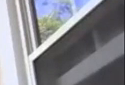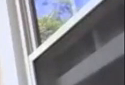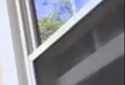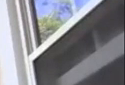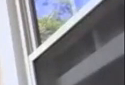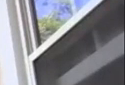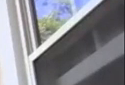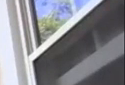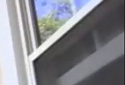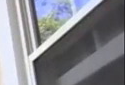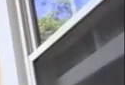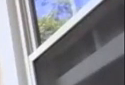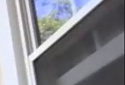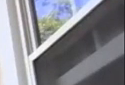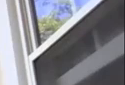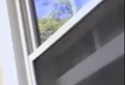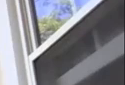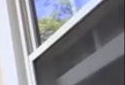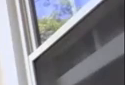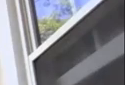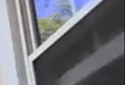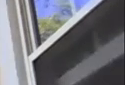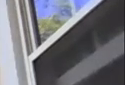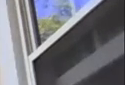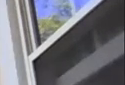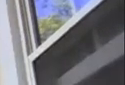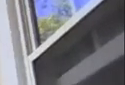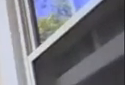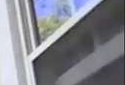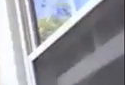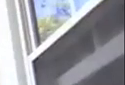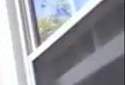no i need to share the slides afterwards to email them oh oh okay oh you scared me are you able to